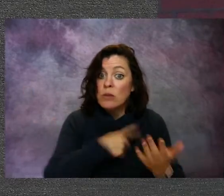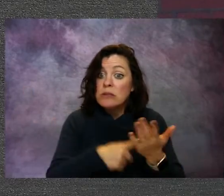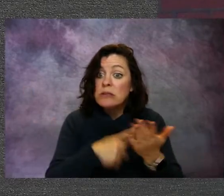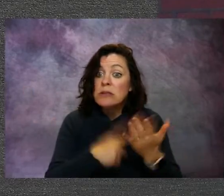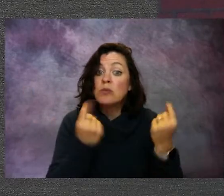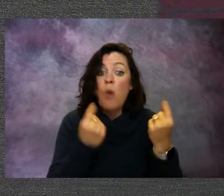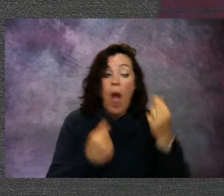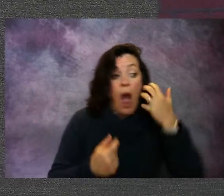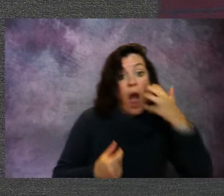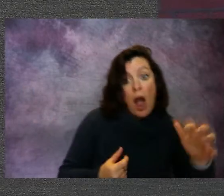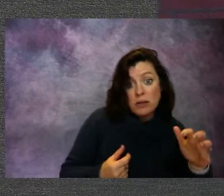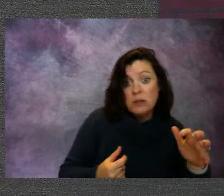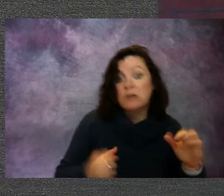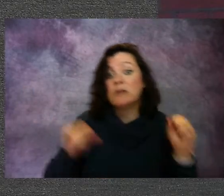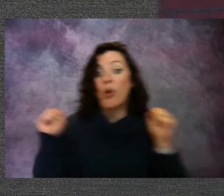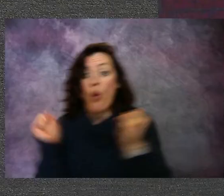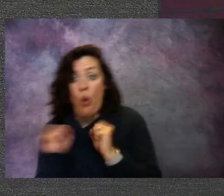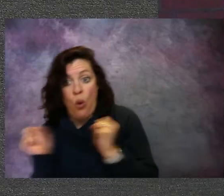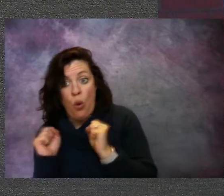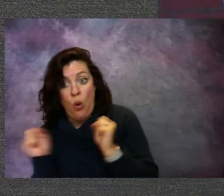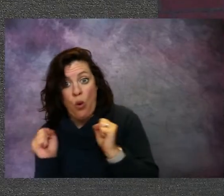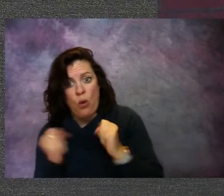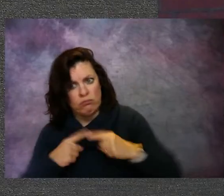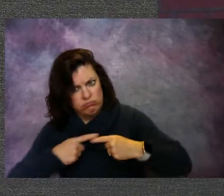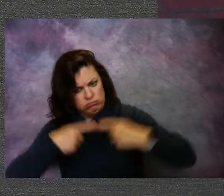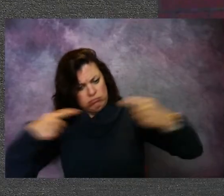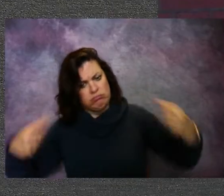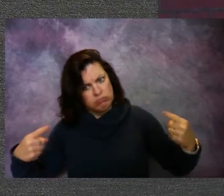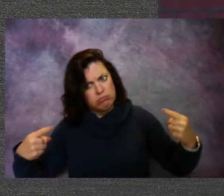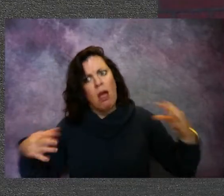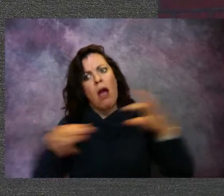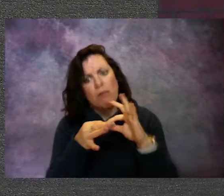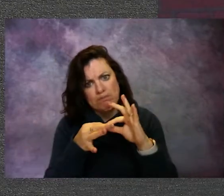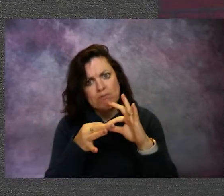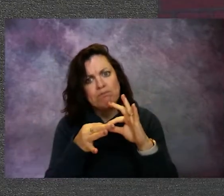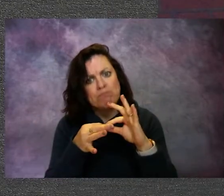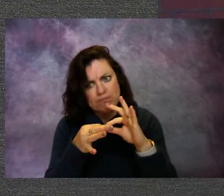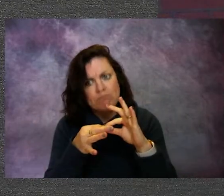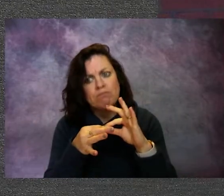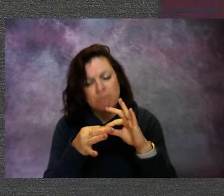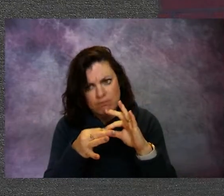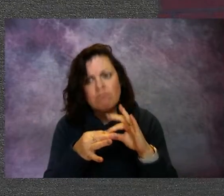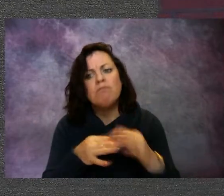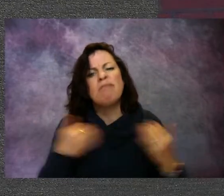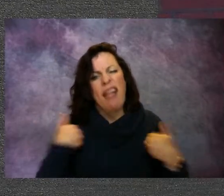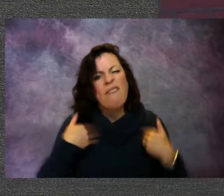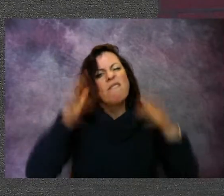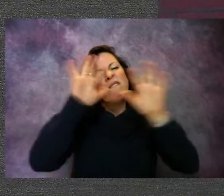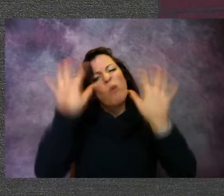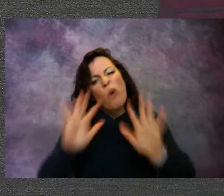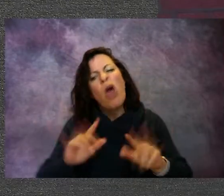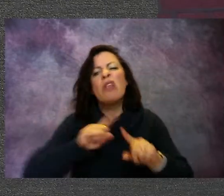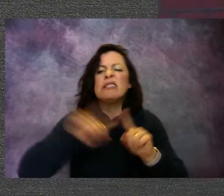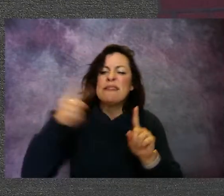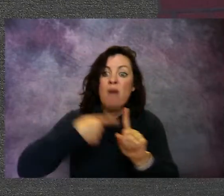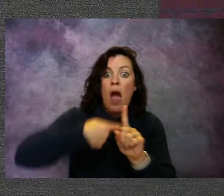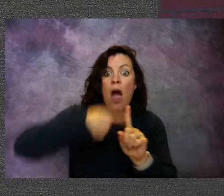So, we're gonna talk about the weather and the different temperature, which is what it means when it's hot and cold, is the word temperature.